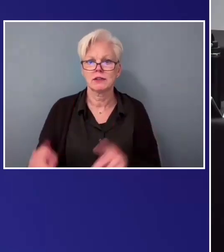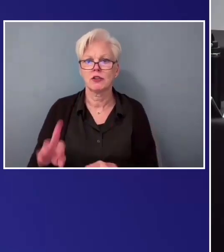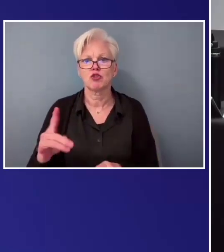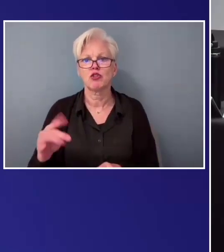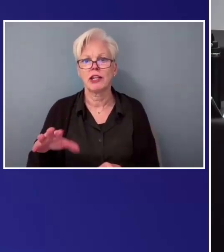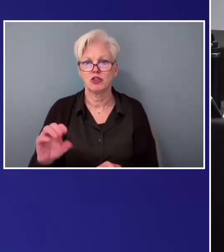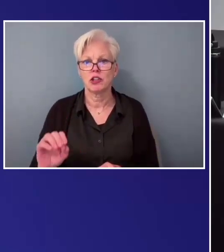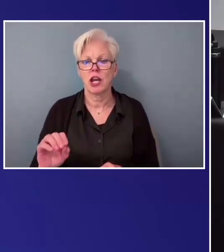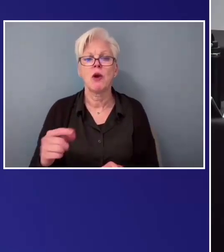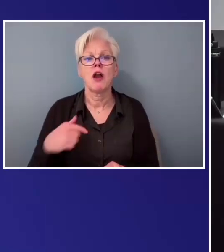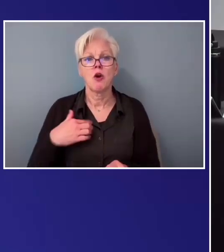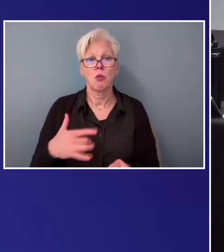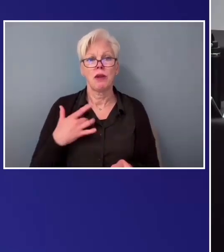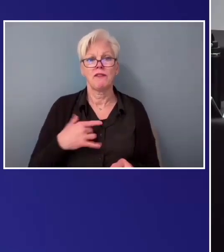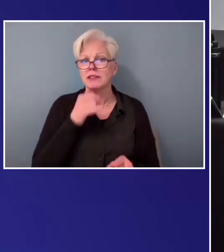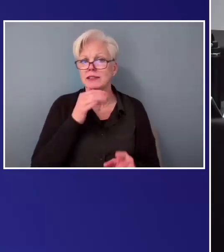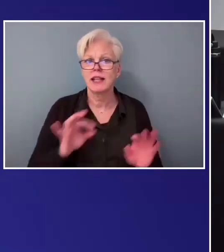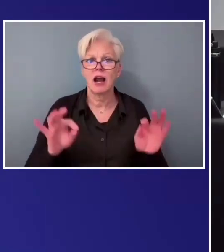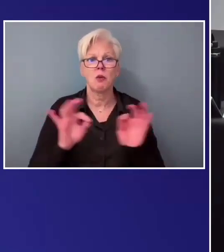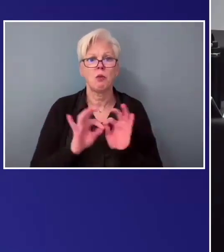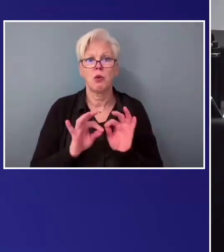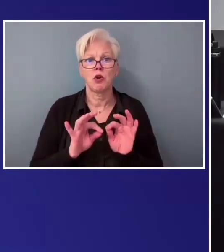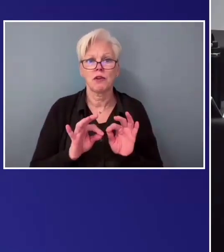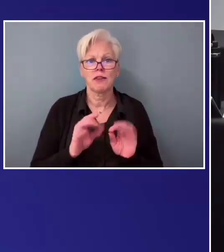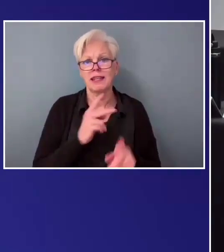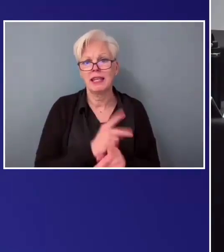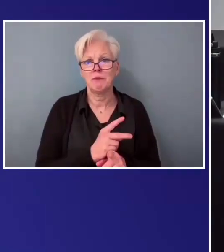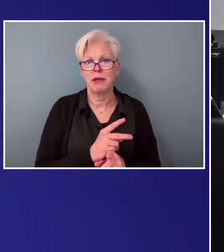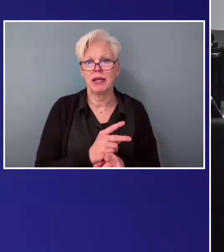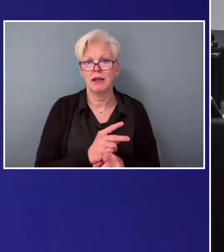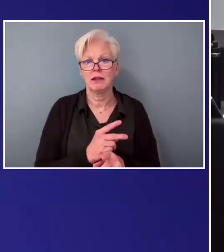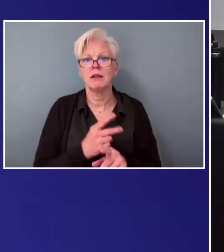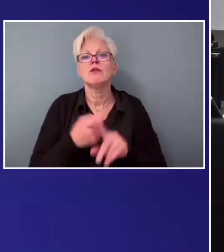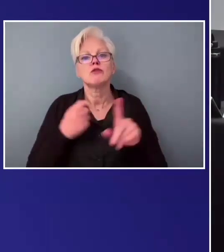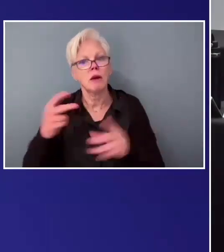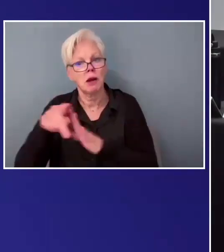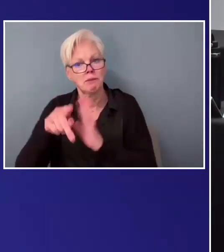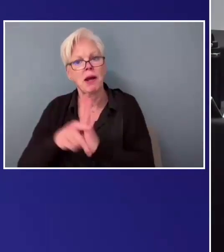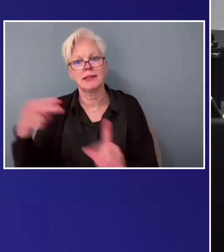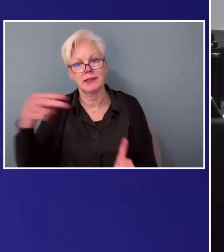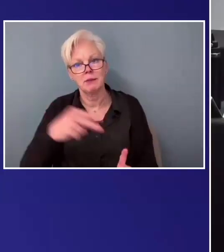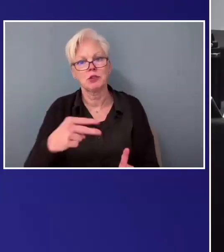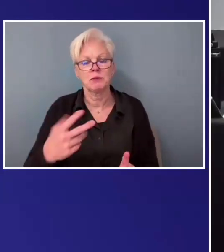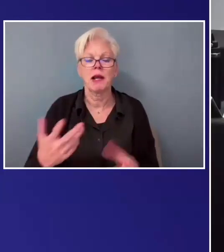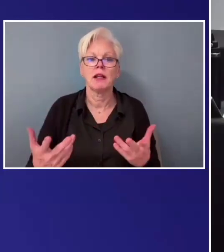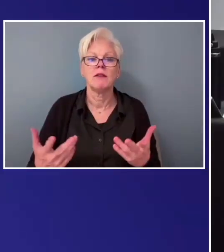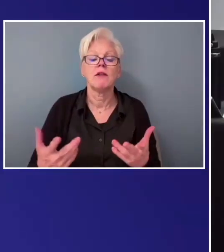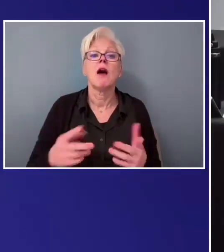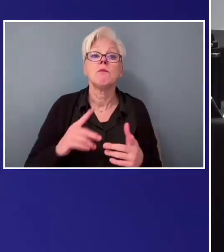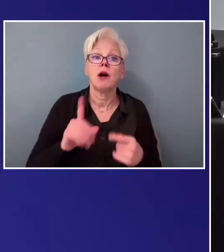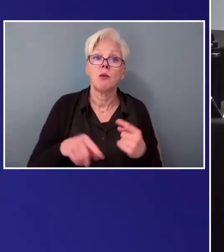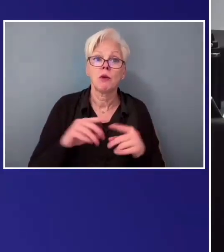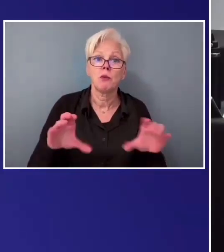we feel is not worth keeping from a policy perspective. But once we did that analysis and we